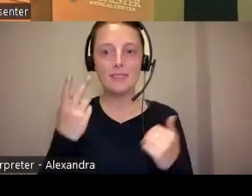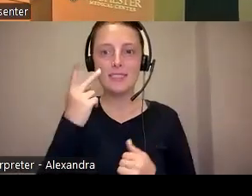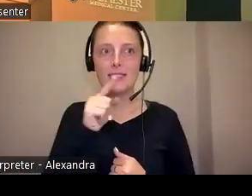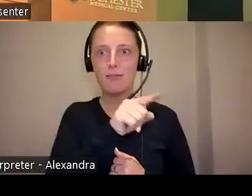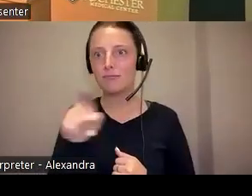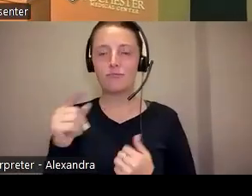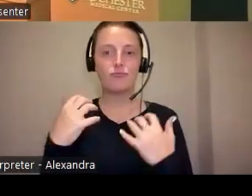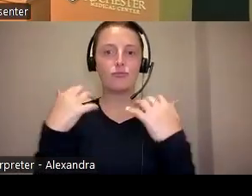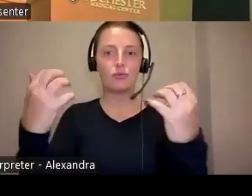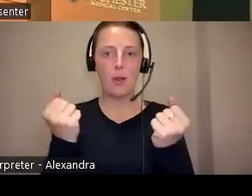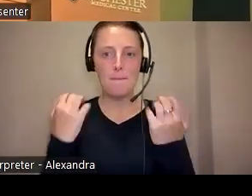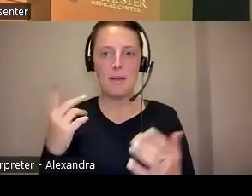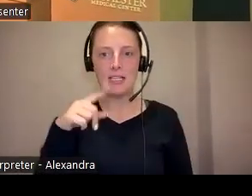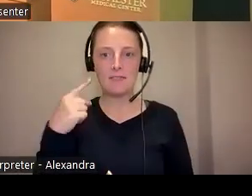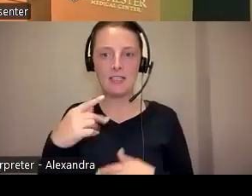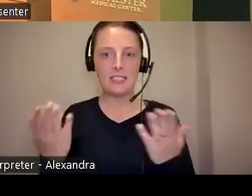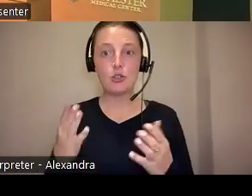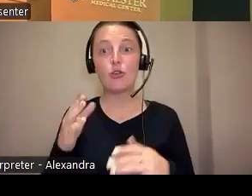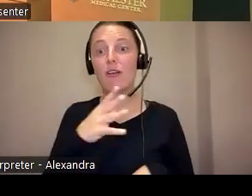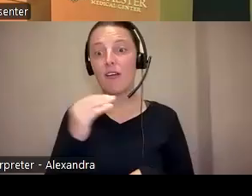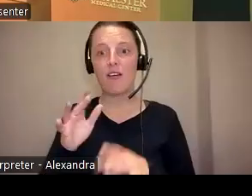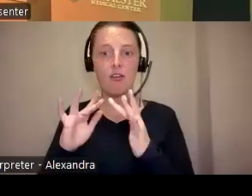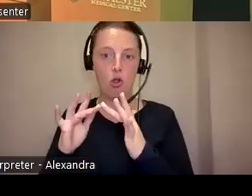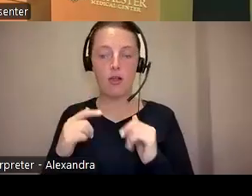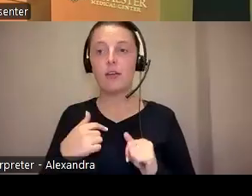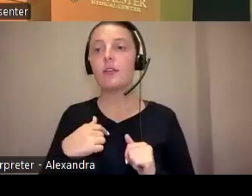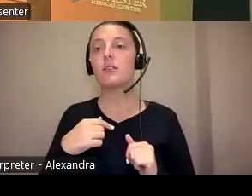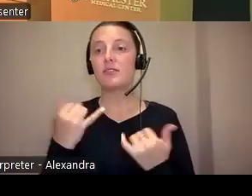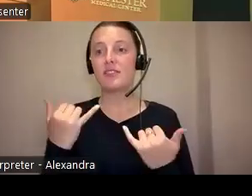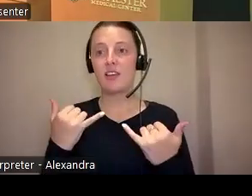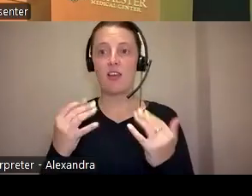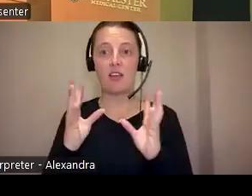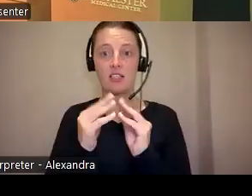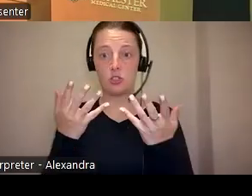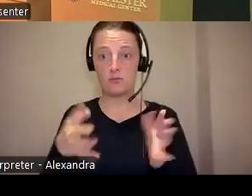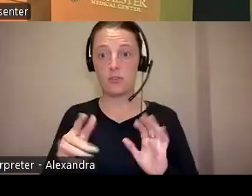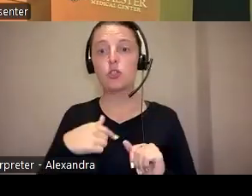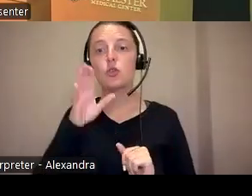online. Um at the conclusion of today's session, you will see behind me uh a QR code to complete an